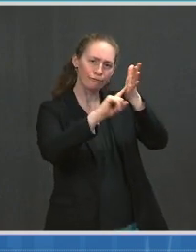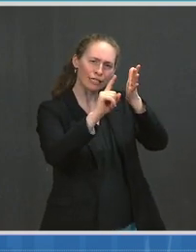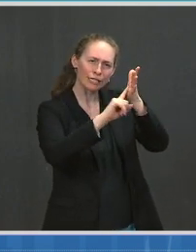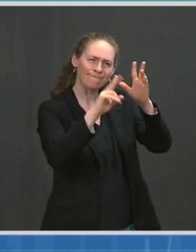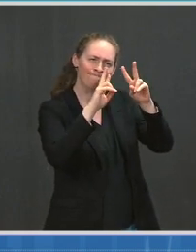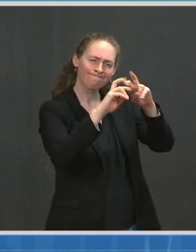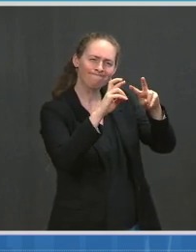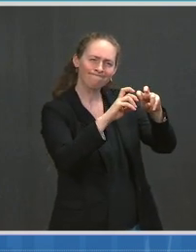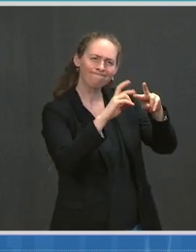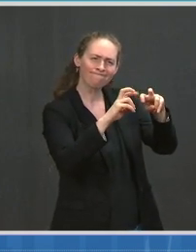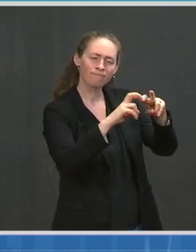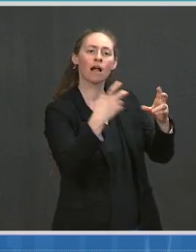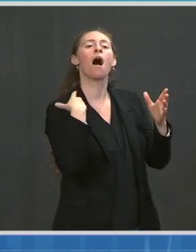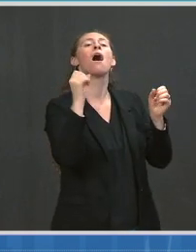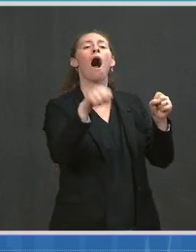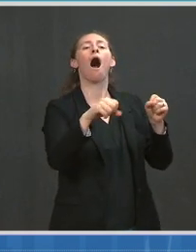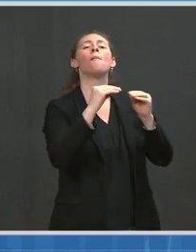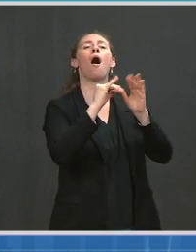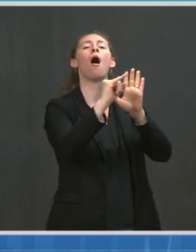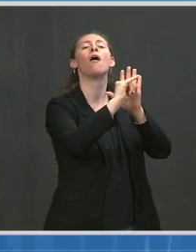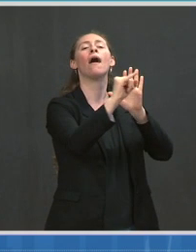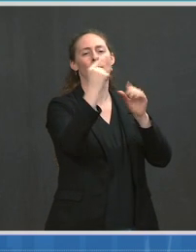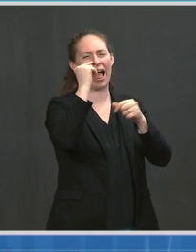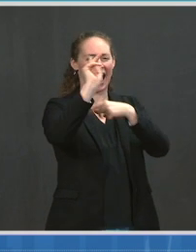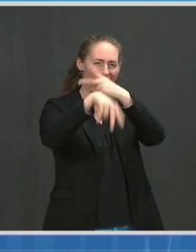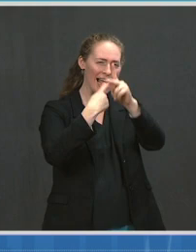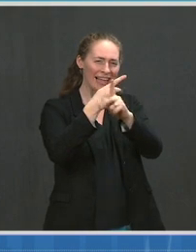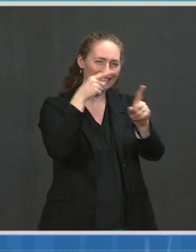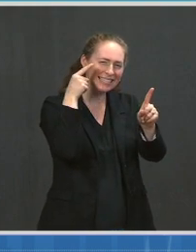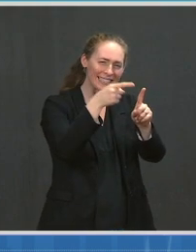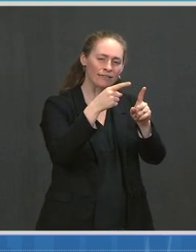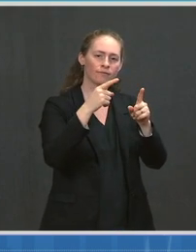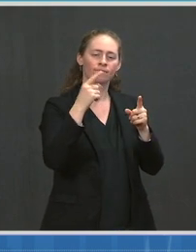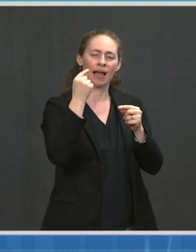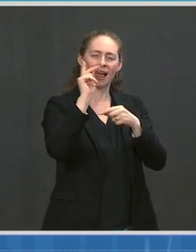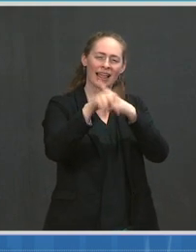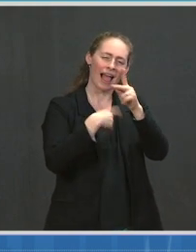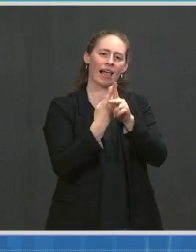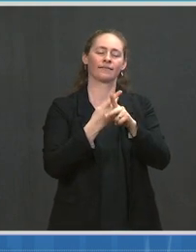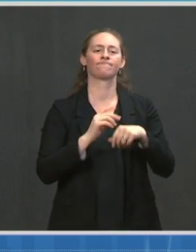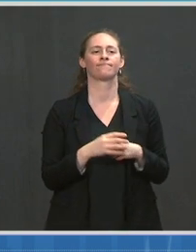that we'll be seeing. Mr. Zients: Let me just in closing reiterate what Dr. Walensky said,